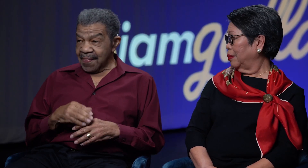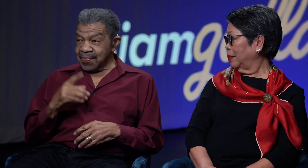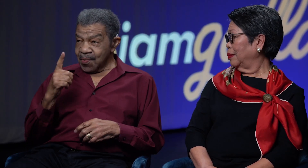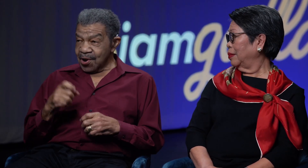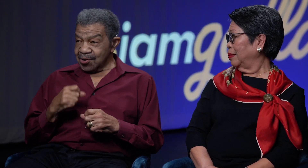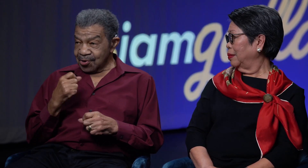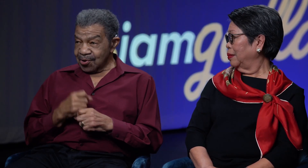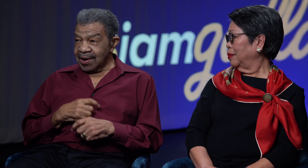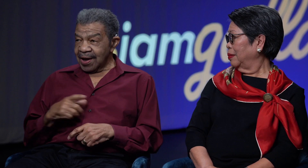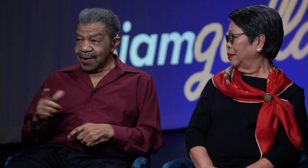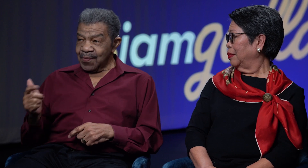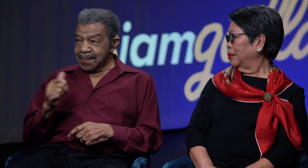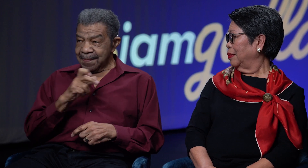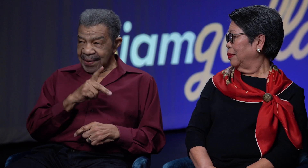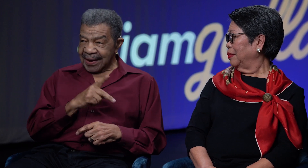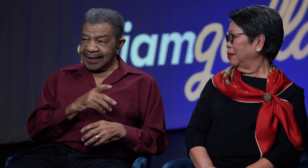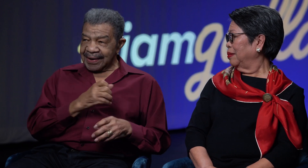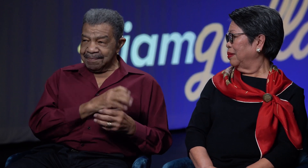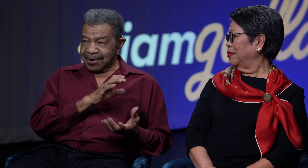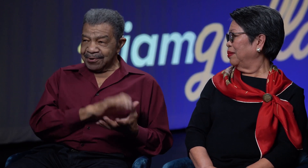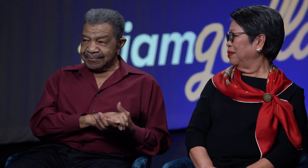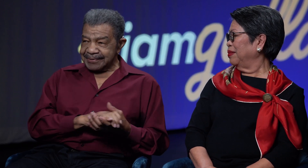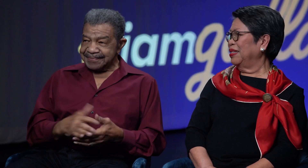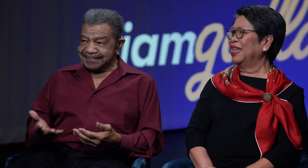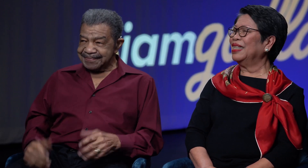At the one year mark, I came back and we got married.